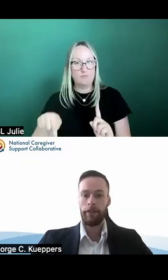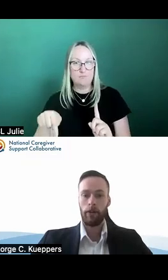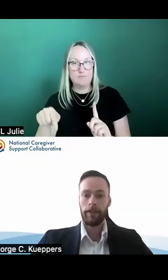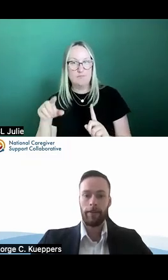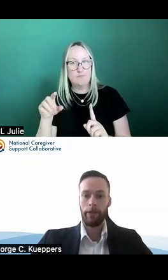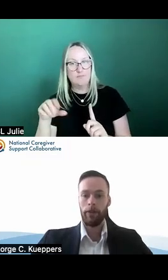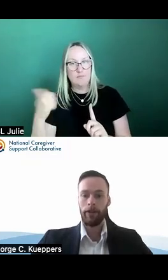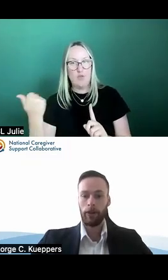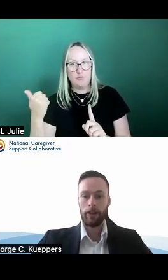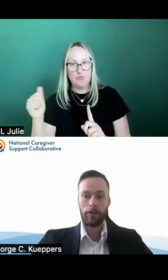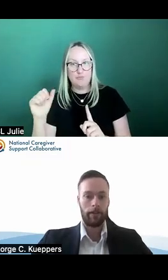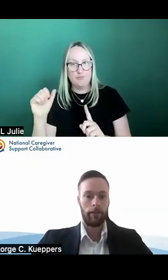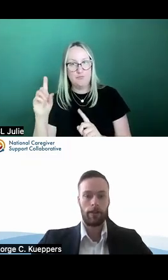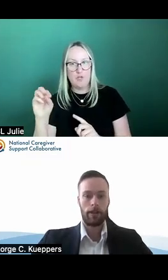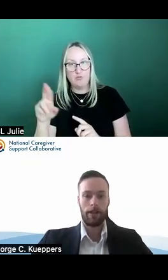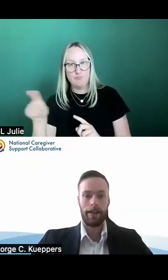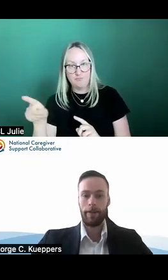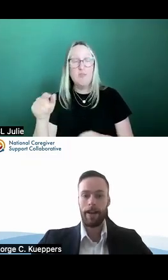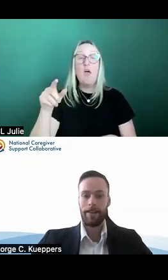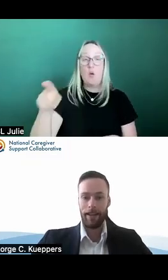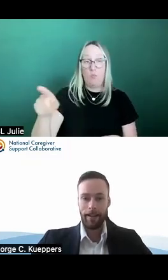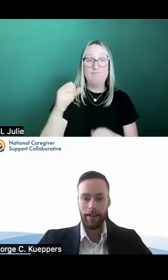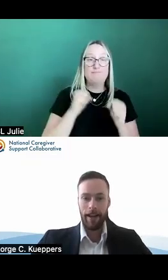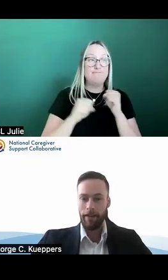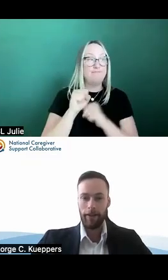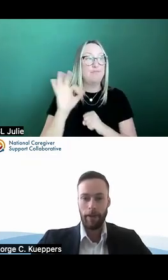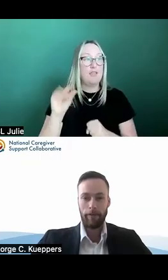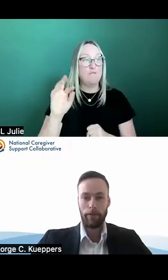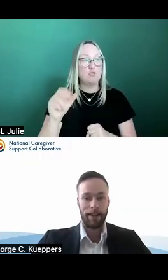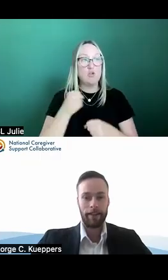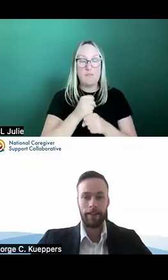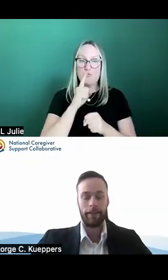is focused on building research infrastructure and expanding data and evidence-based practices